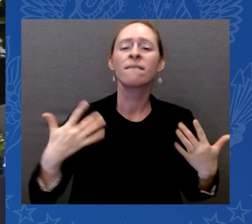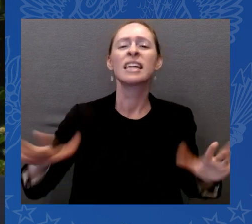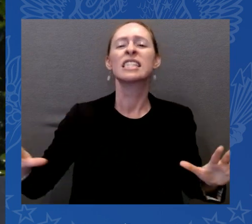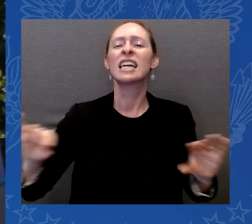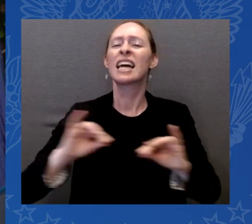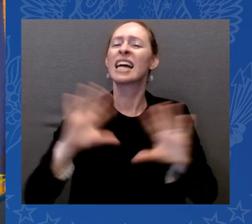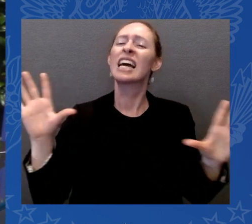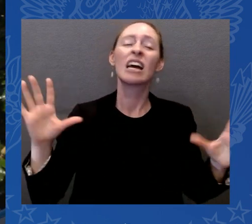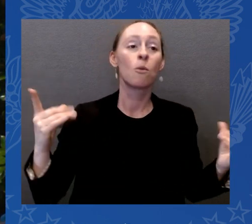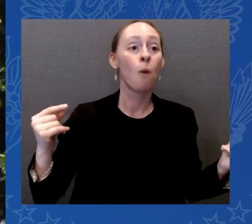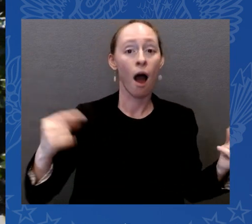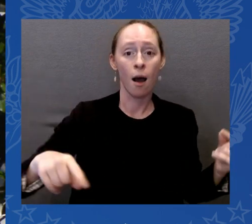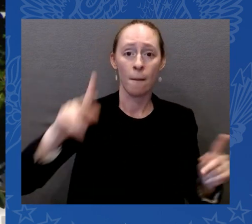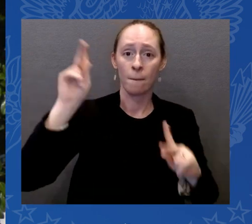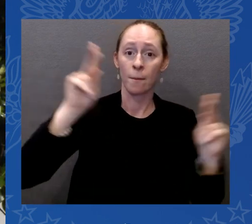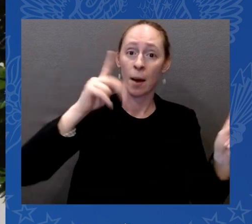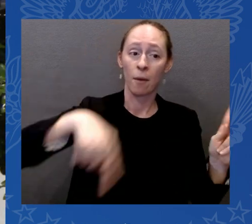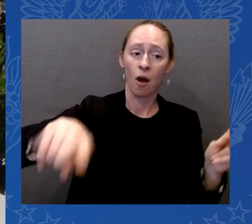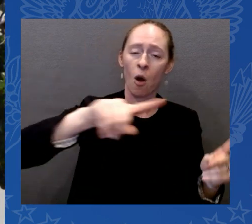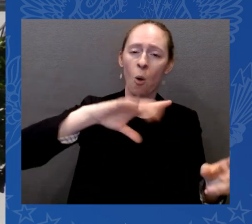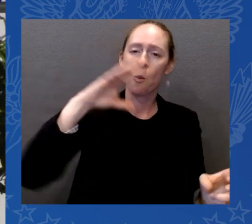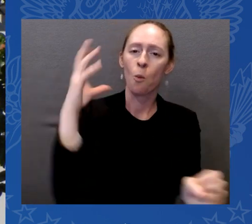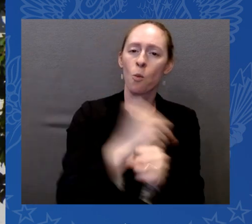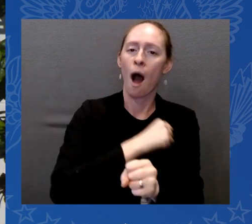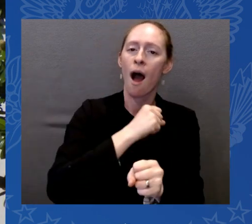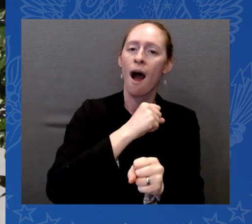The American people won and special interest lost.